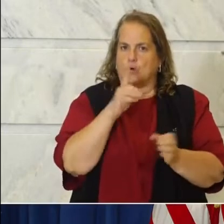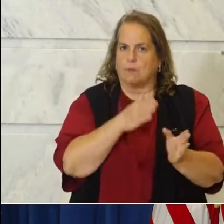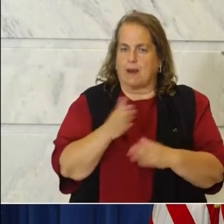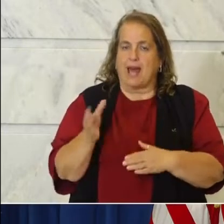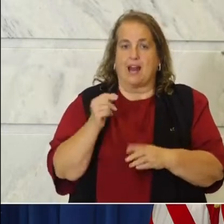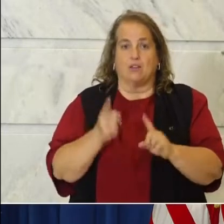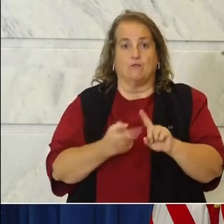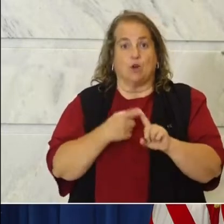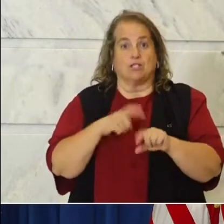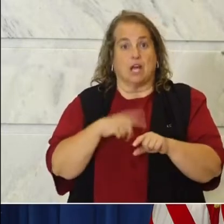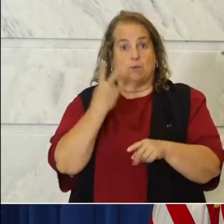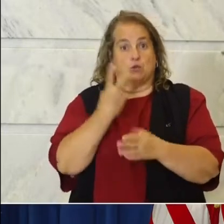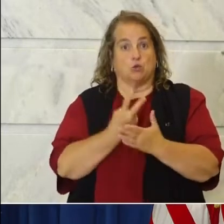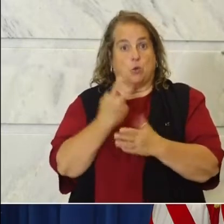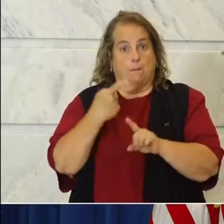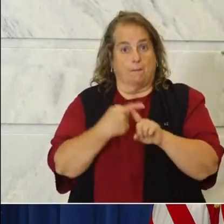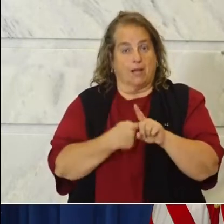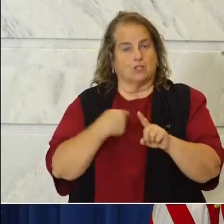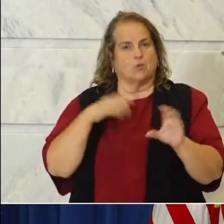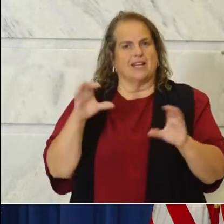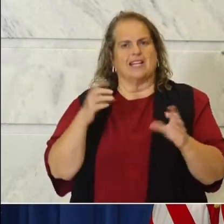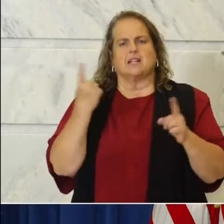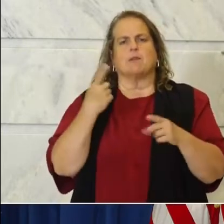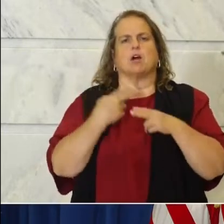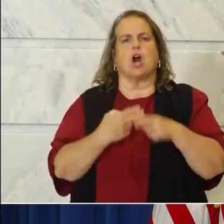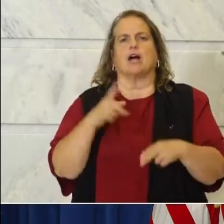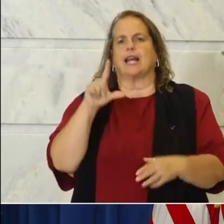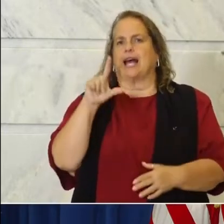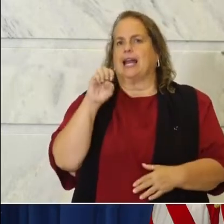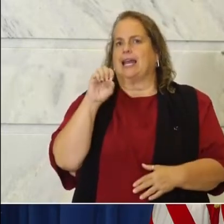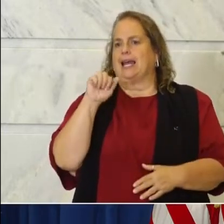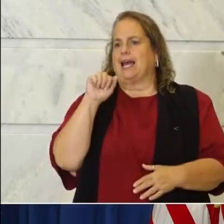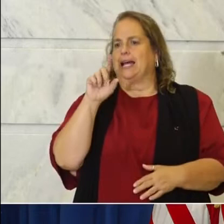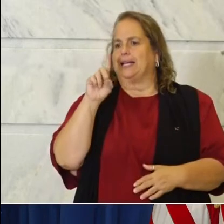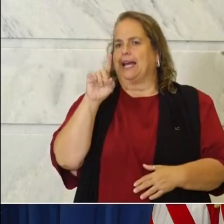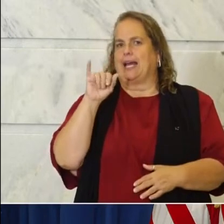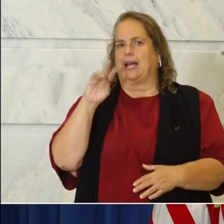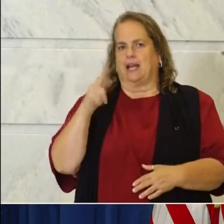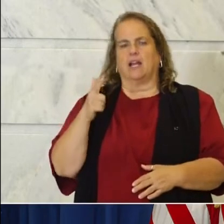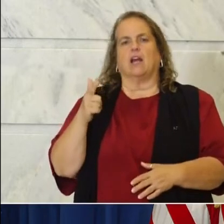actually did what's called a leading accepting bids to do road work.